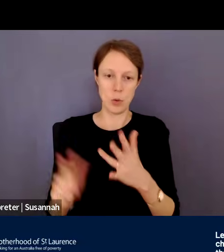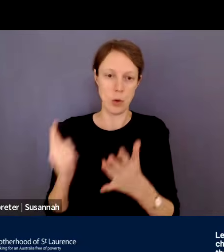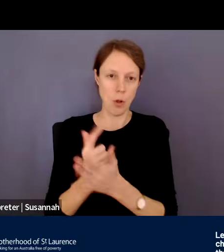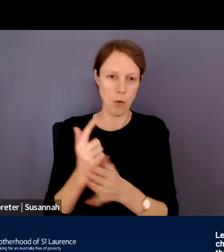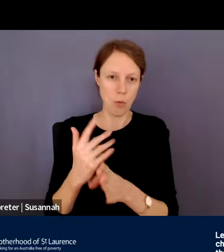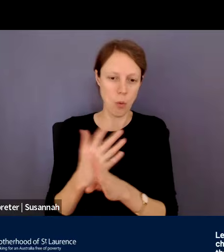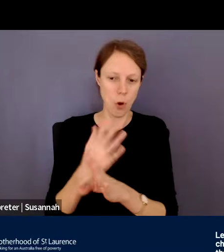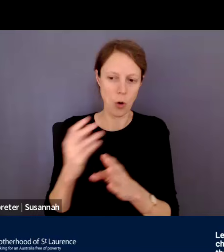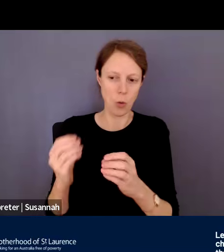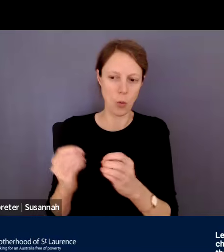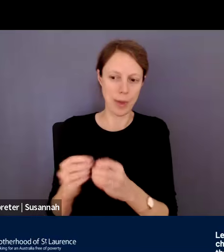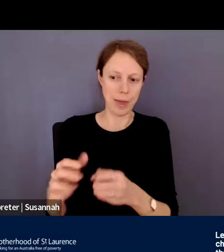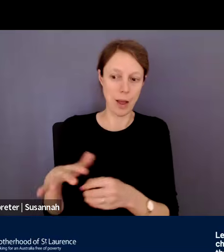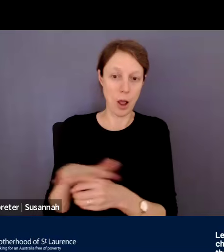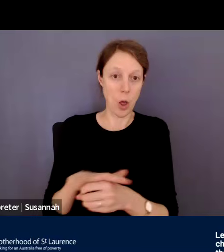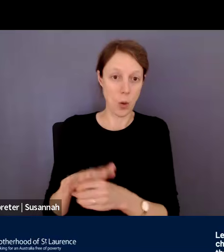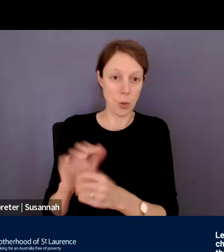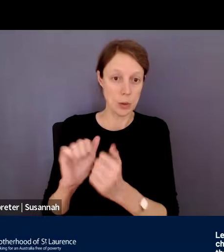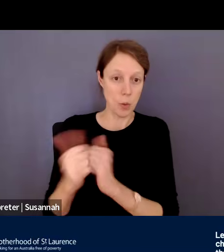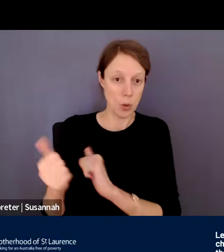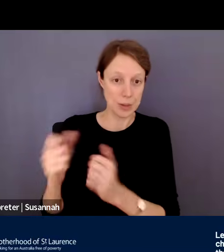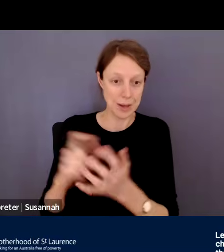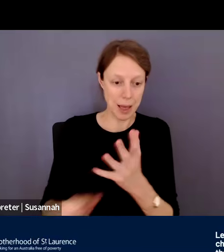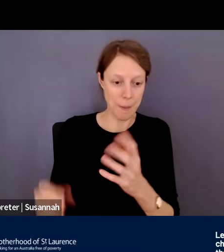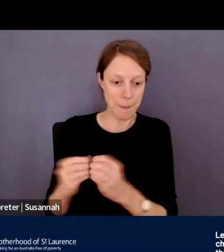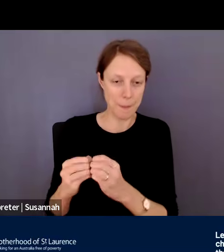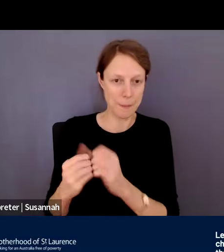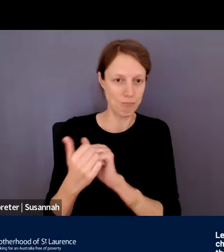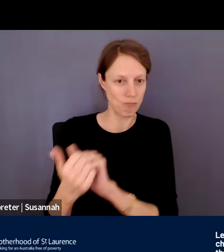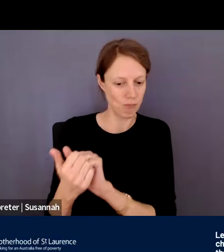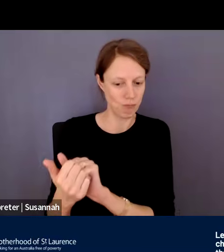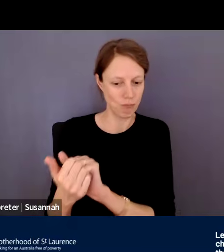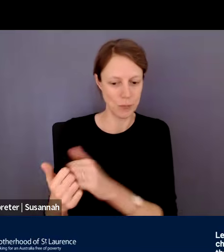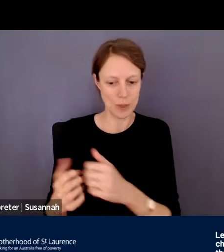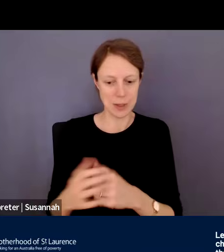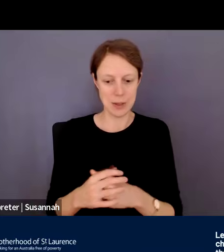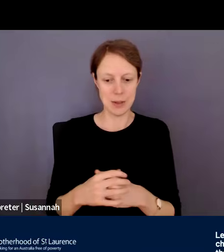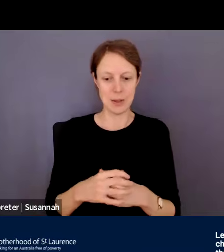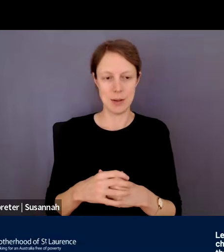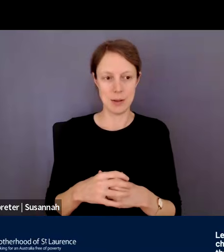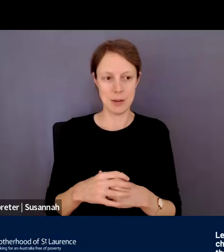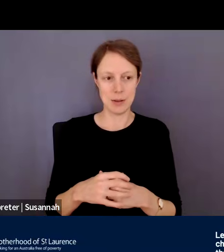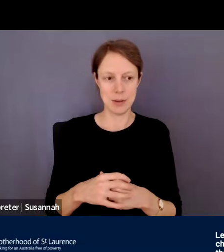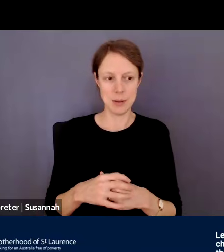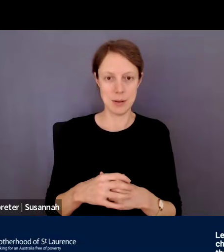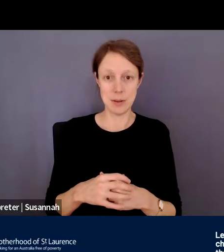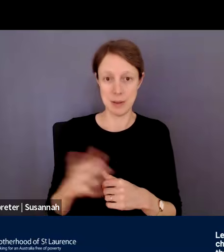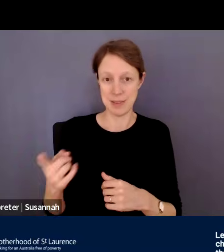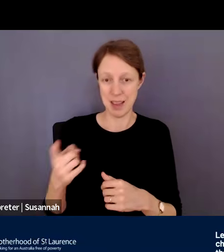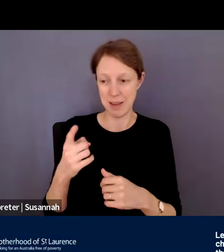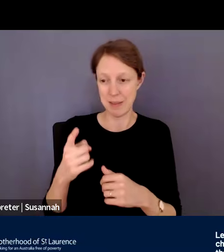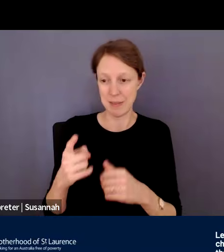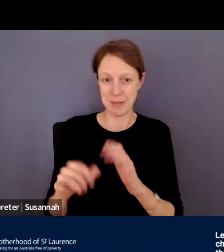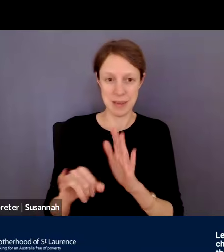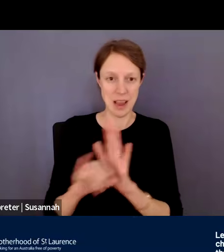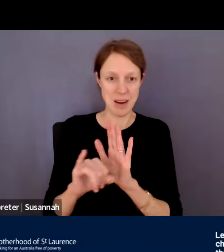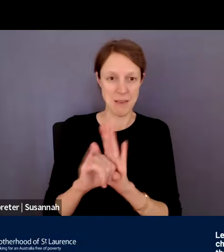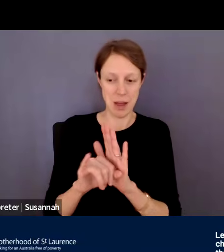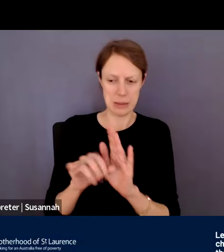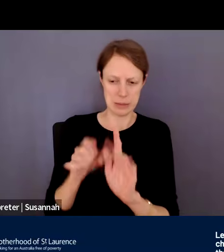it's been identified that a certain community are having trouble engaging or are disengaged from